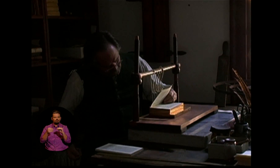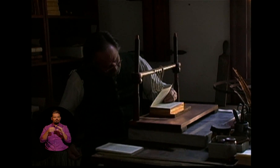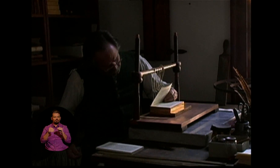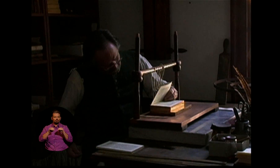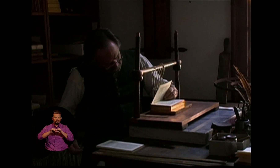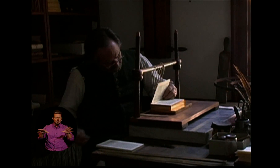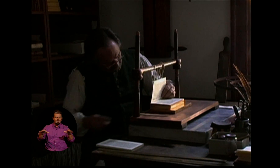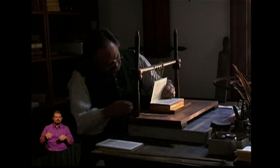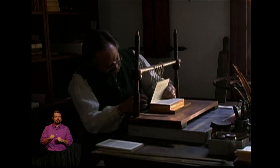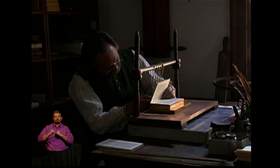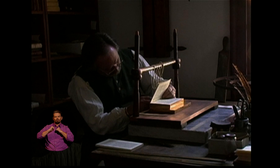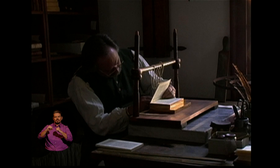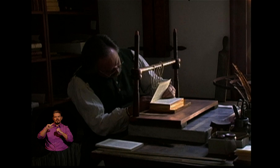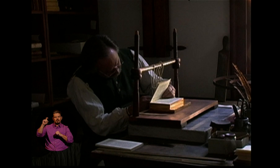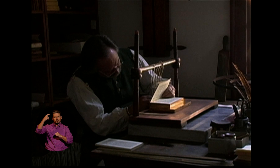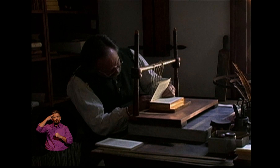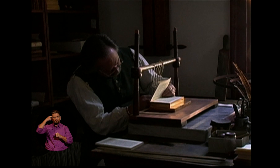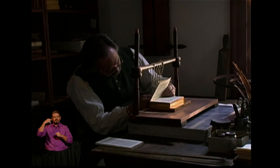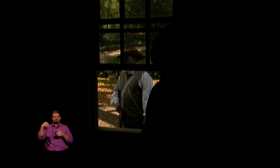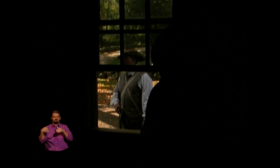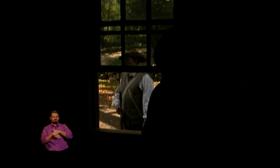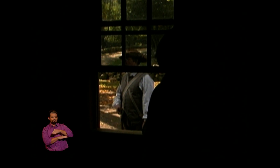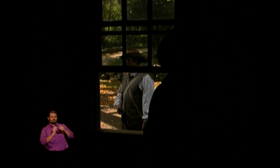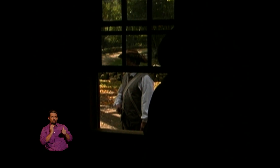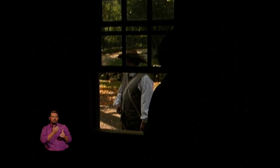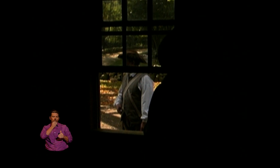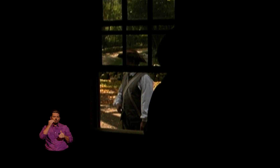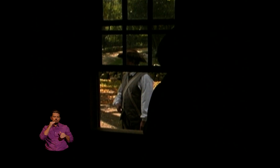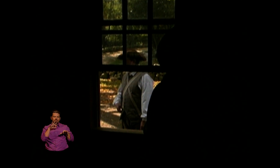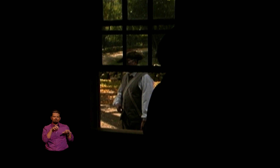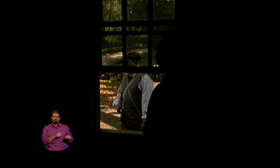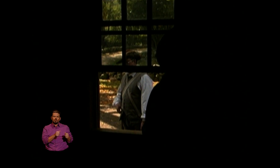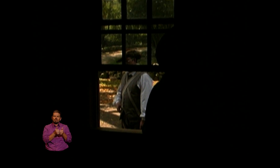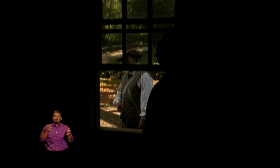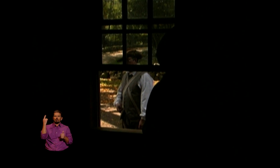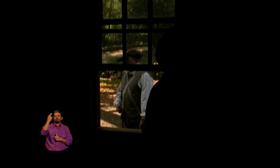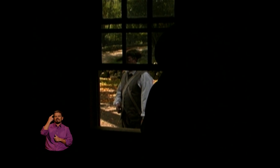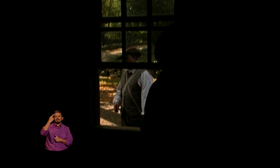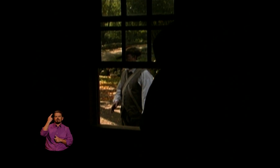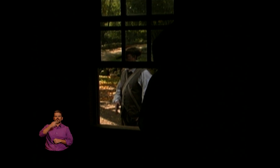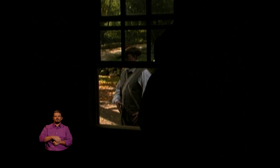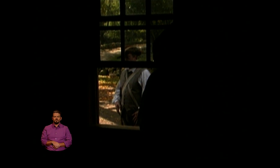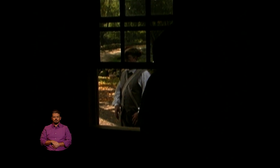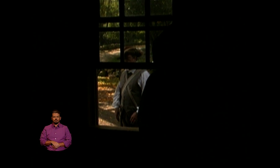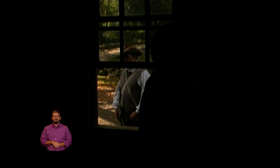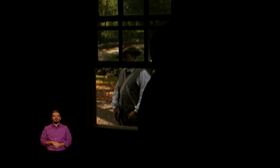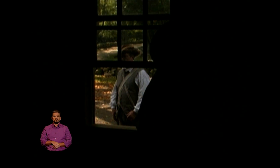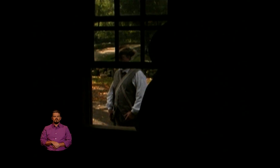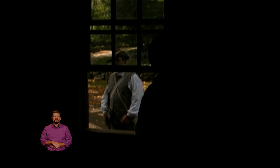FREEDOM OF SPEECH AND PRESS, AND PROTECTION AGAINST UNREASONABLE SEARCHES, AND SEIZURES WRITTEN DOWN